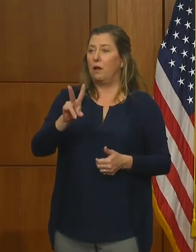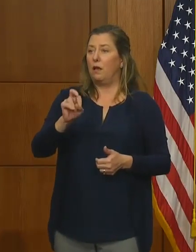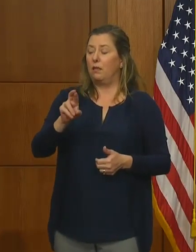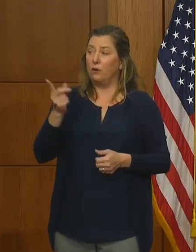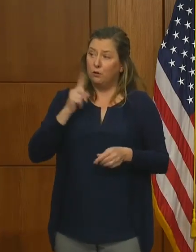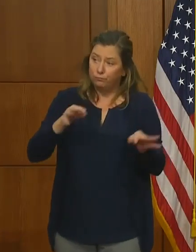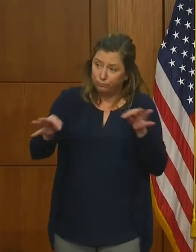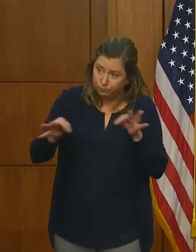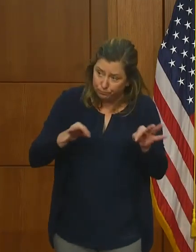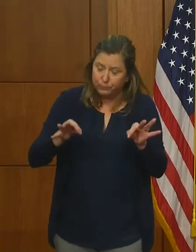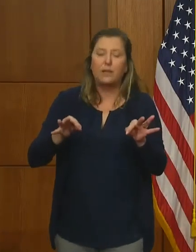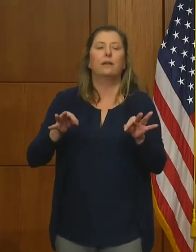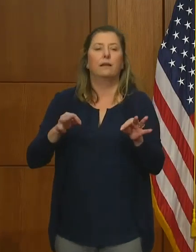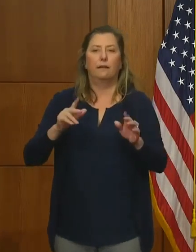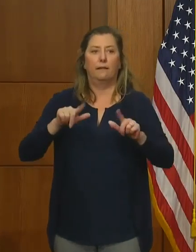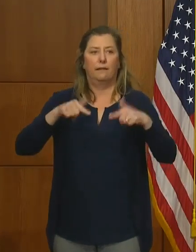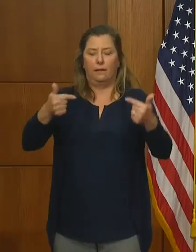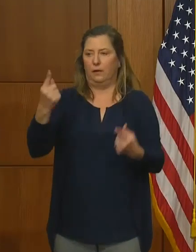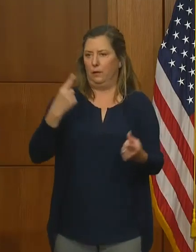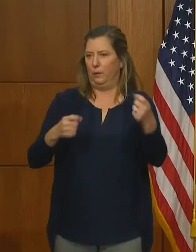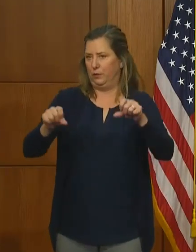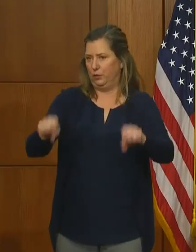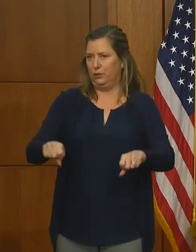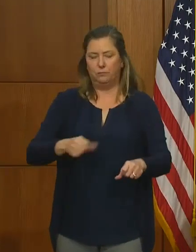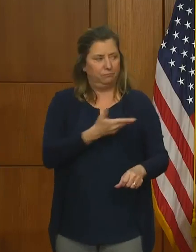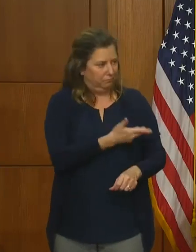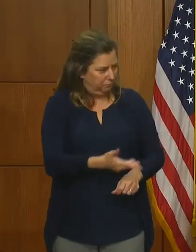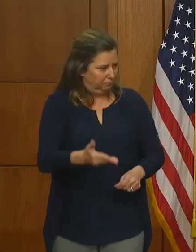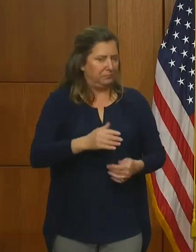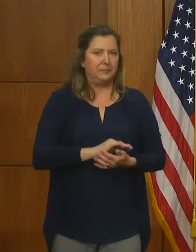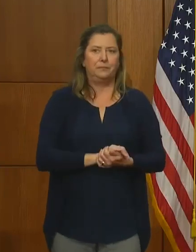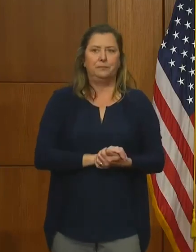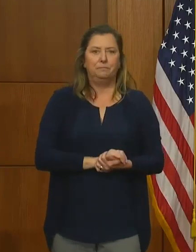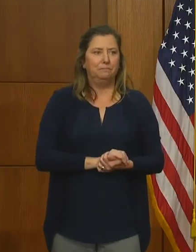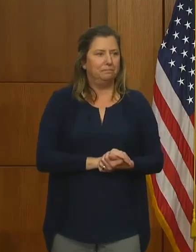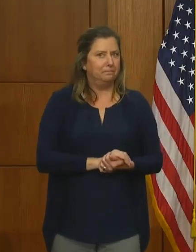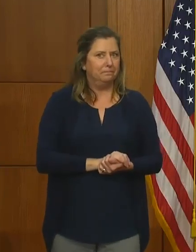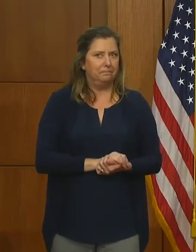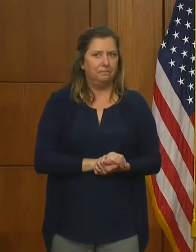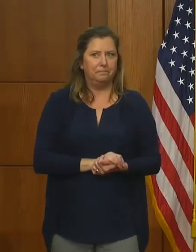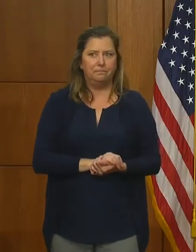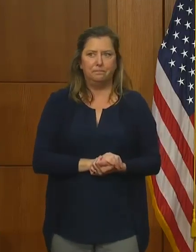NORM OLIVER WILL GIVE A HEALTH UPDATE AND THEN WE'LL BE GLAD